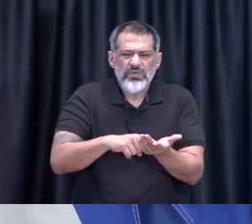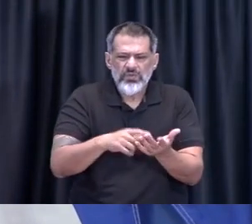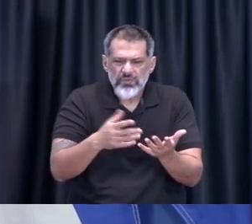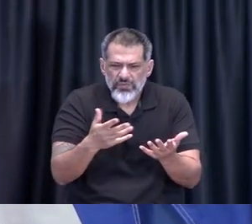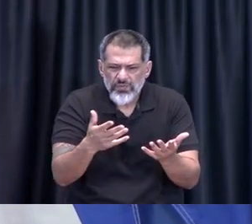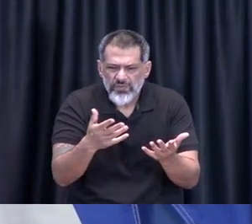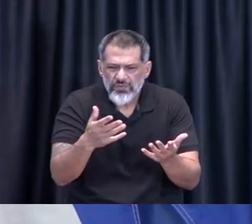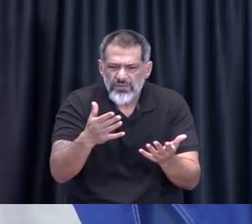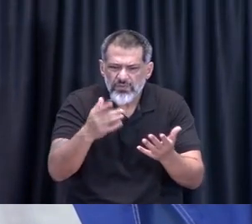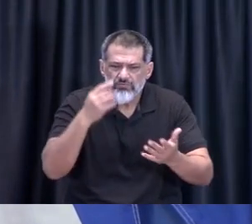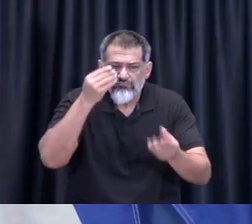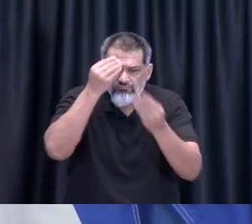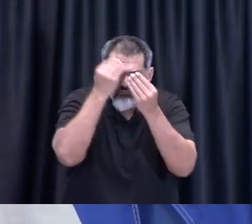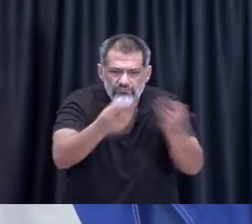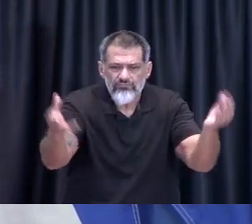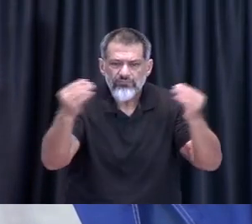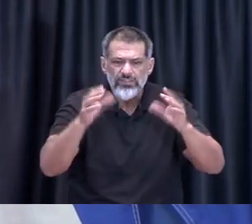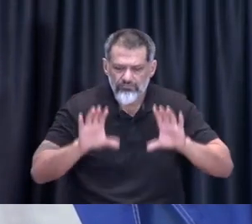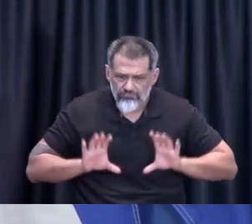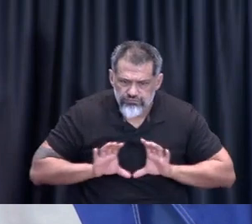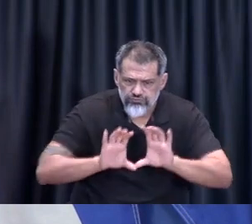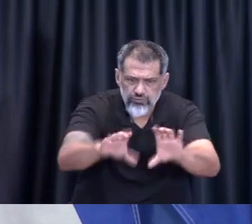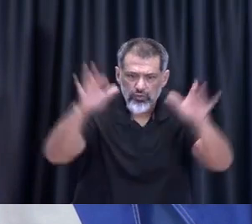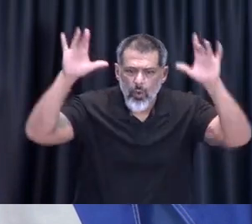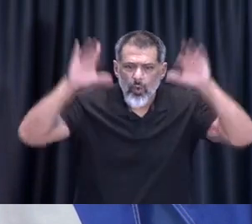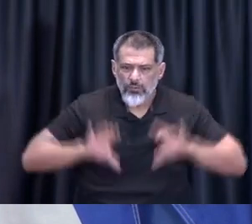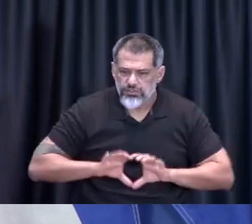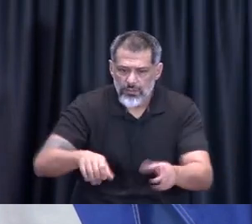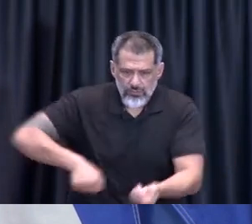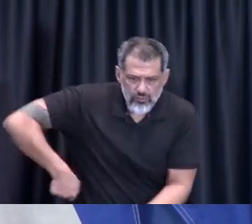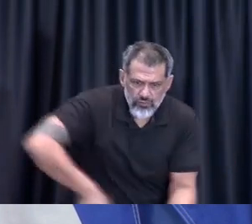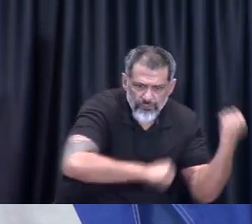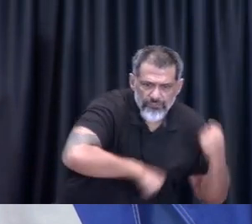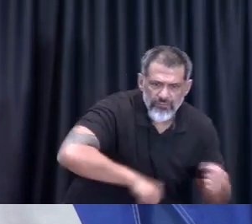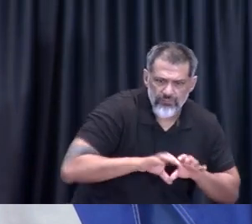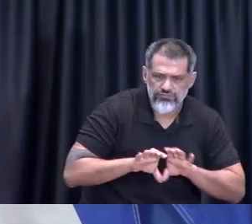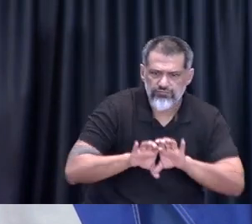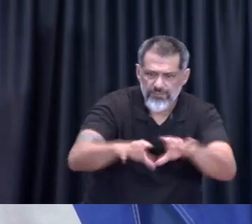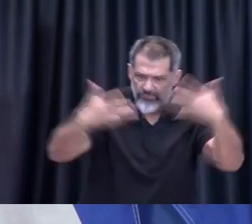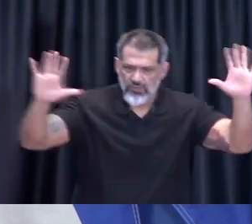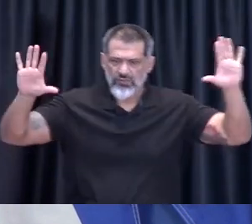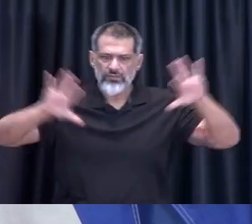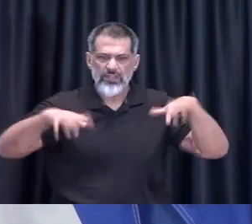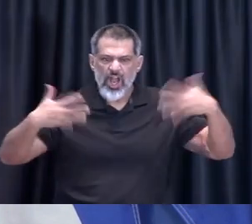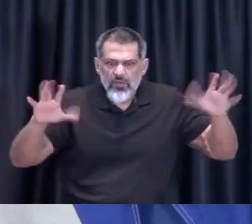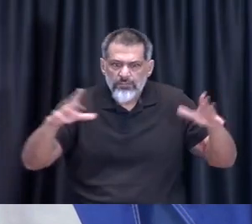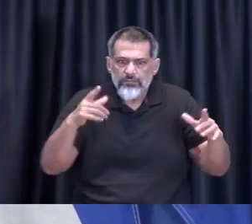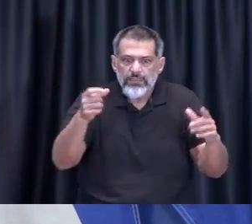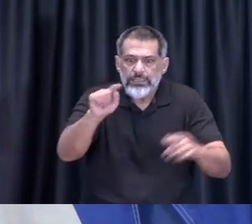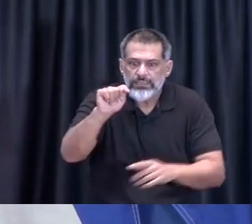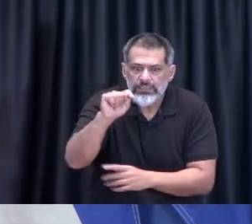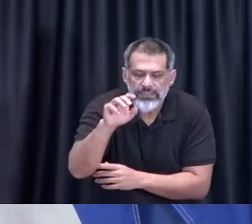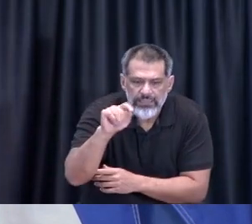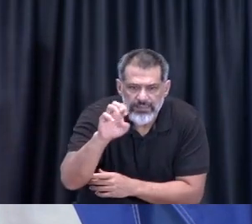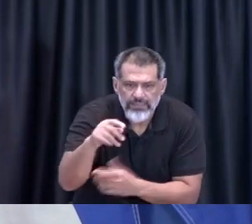cleared in the amount of snow, but there is still an ongoing concern about impassable sidewalks and bike lanes.